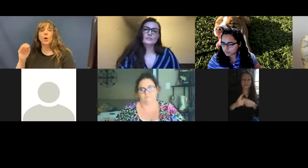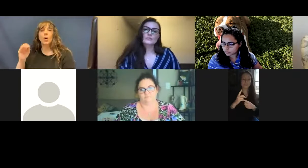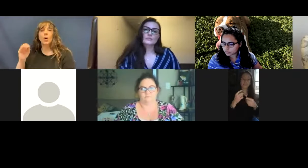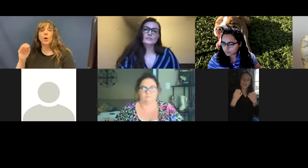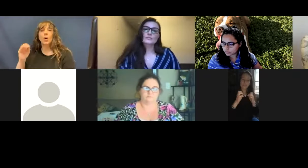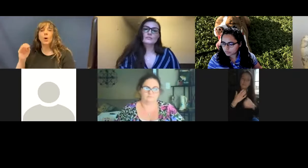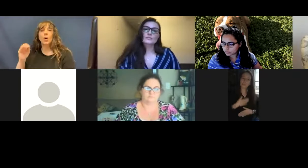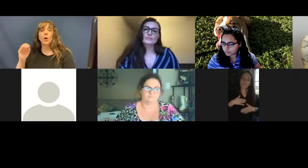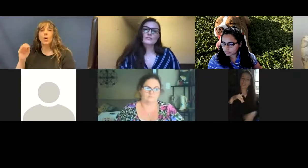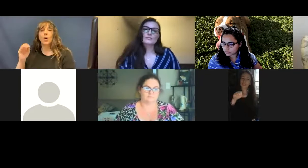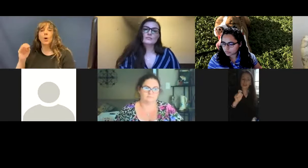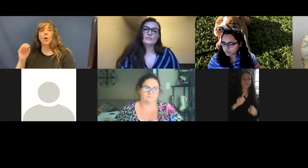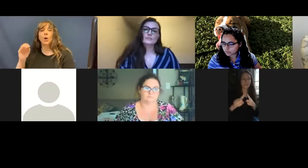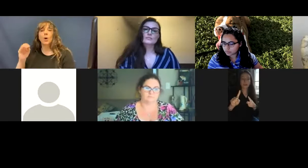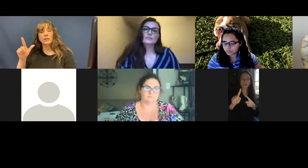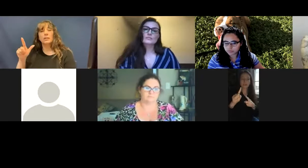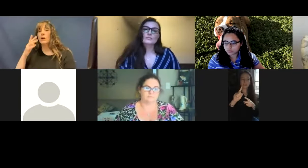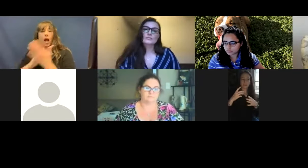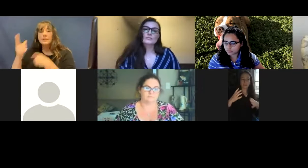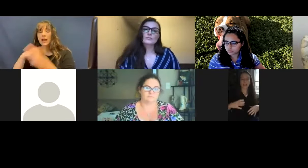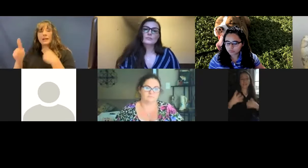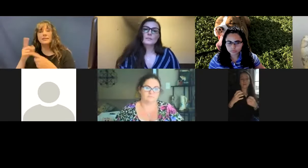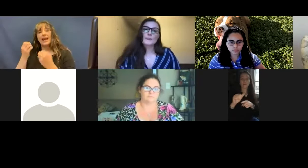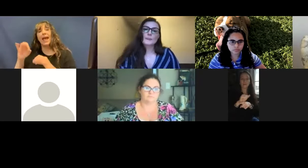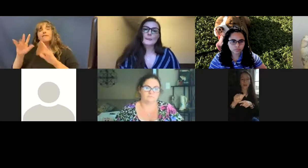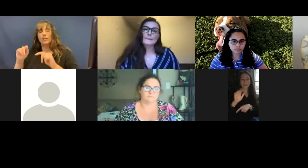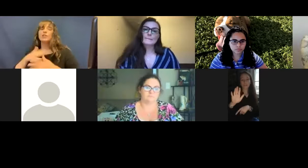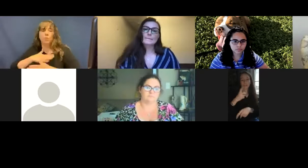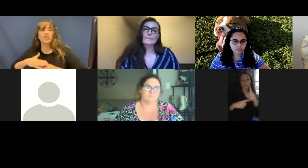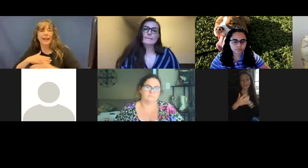signs, the effort is appreciated, yes. But clients that want to practice their signing